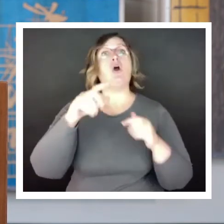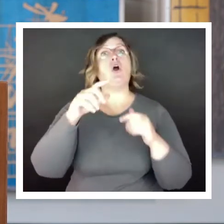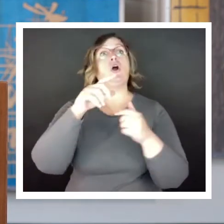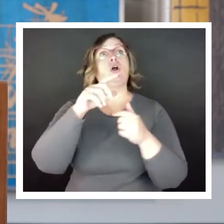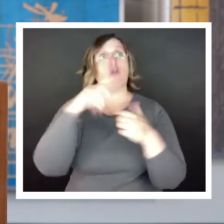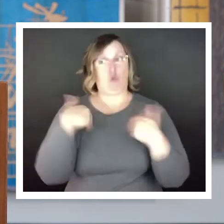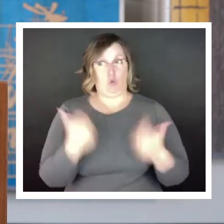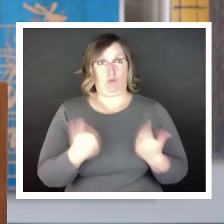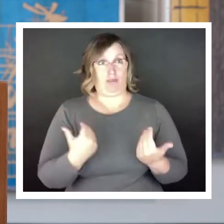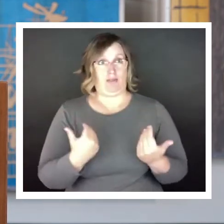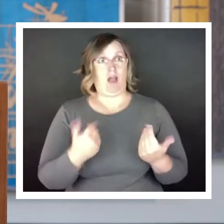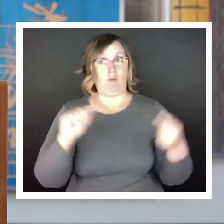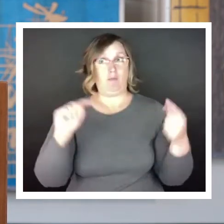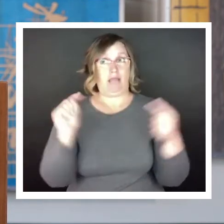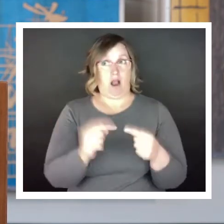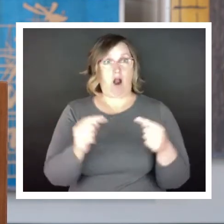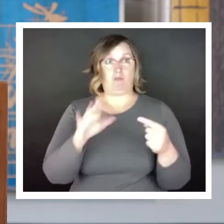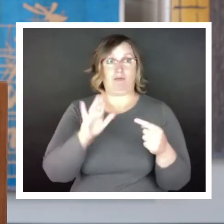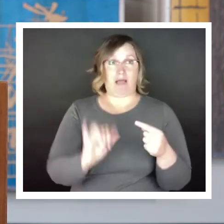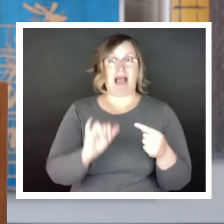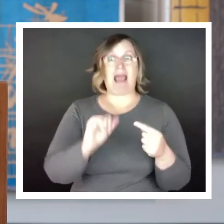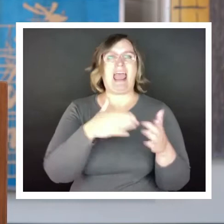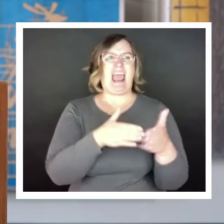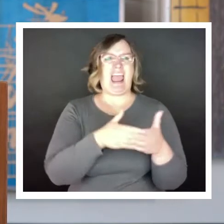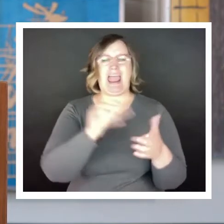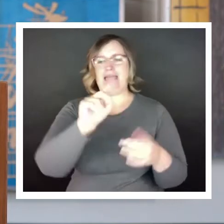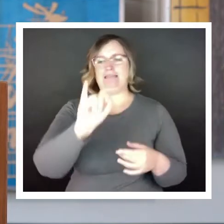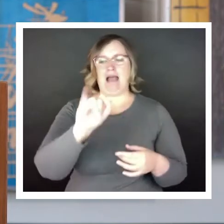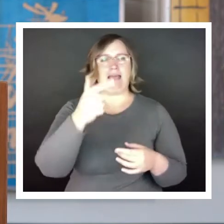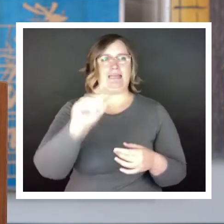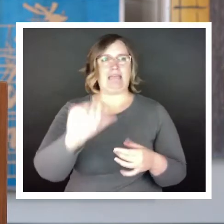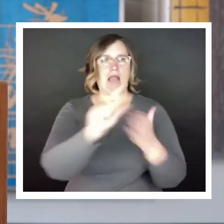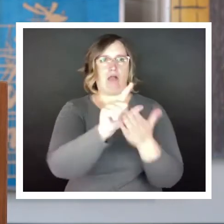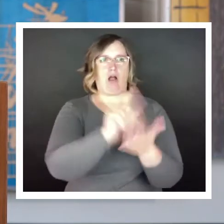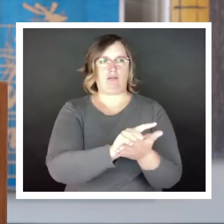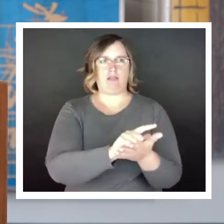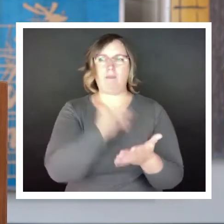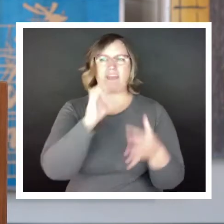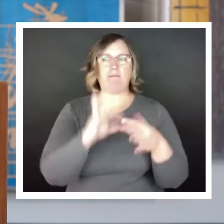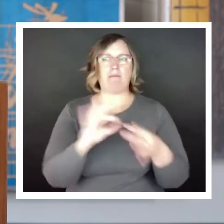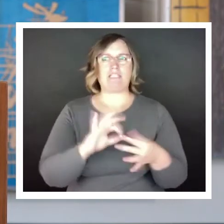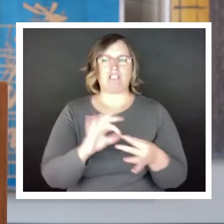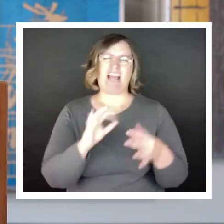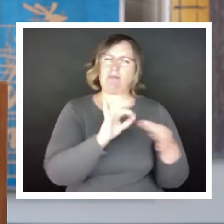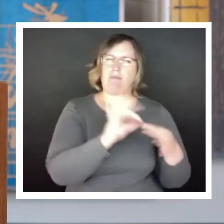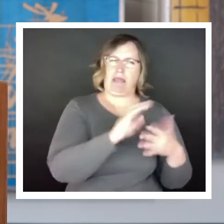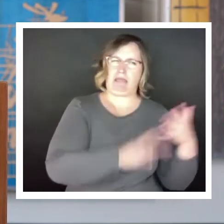And I said a lot of things but the message to those kids was simple and clear,